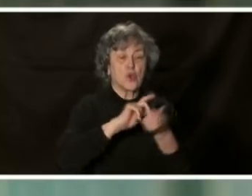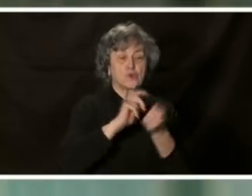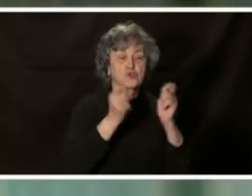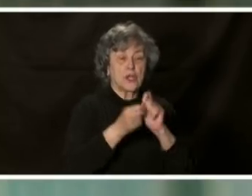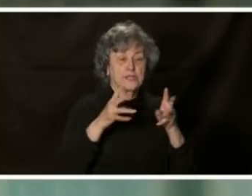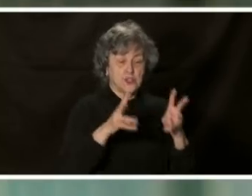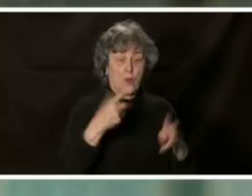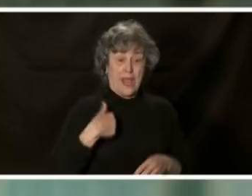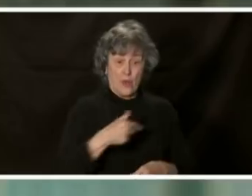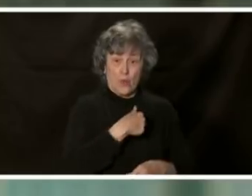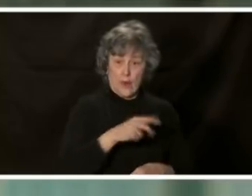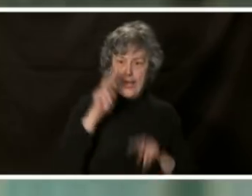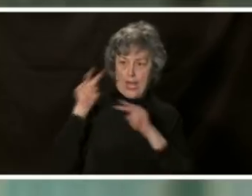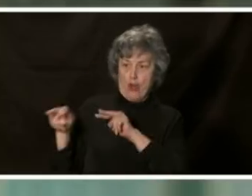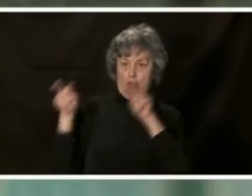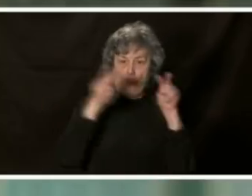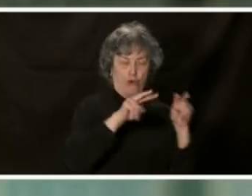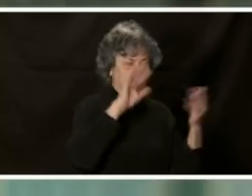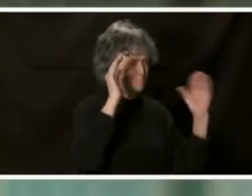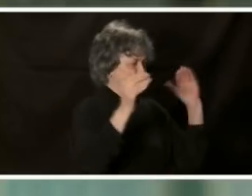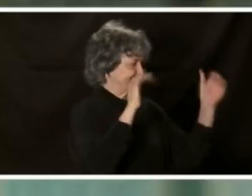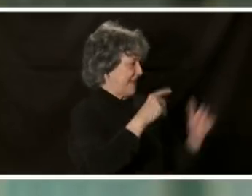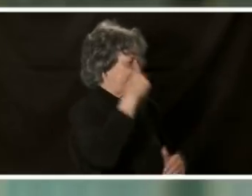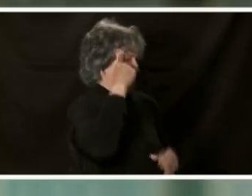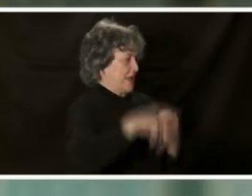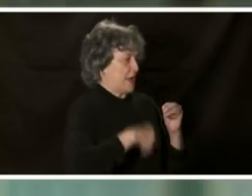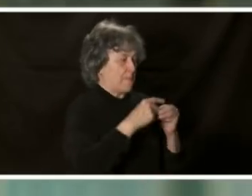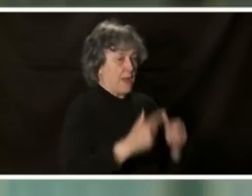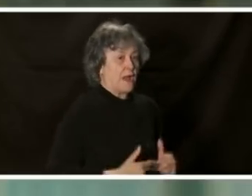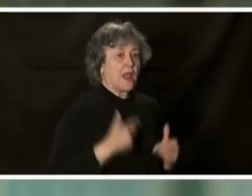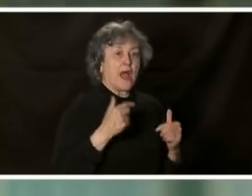IT HAS FORCED US TO SLOW DOWN -- WELL, AT LEAST SOME OF US --